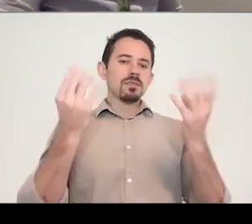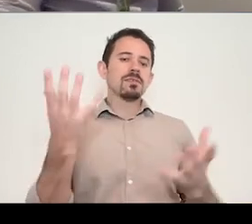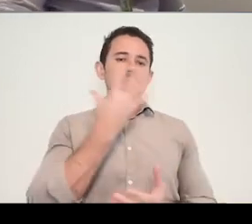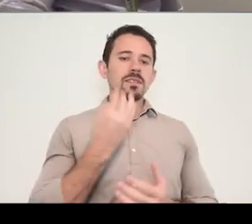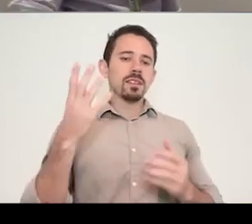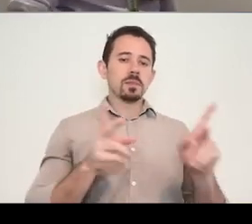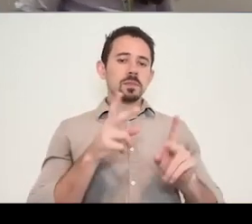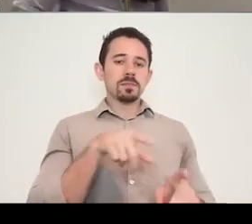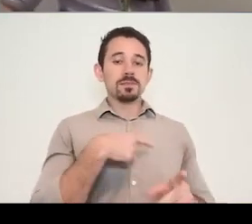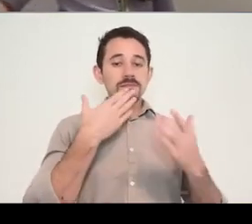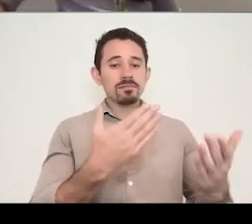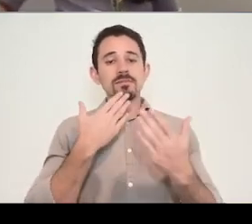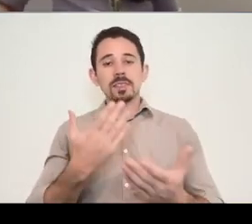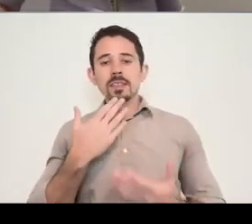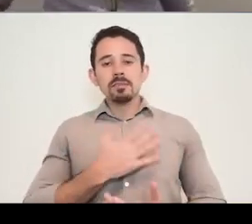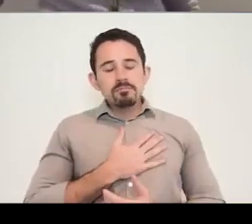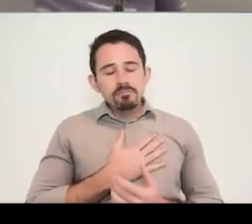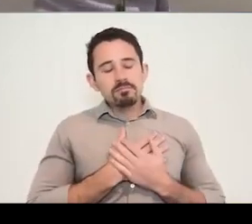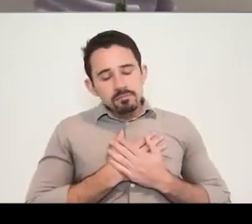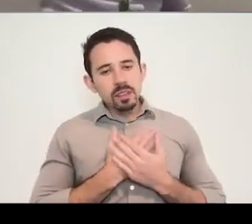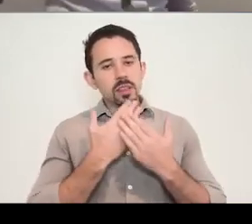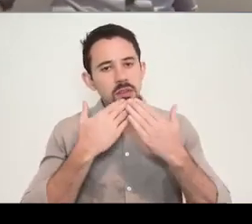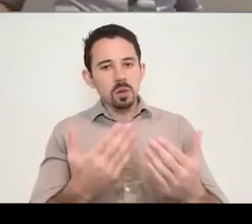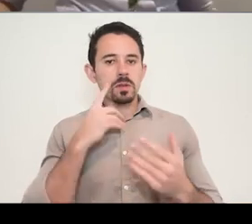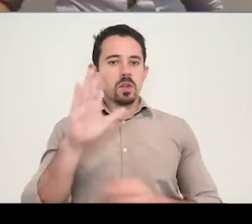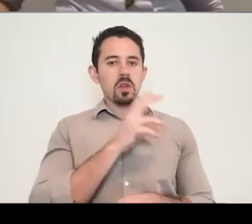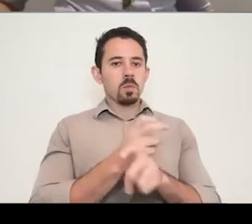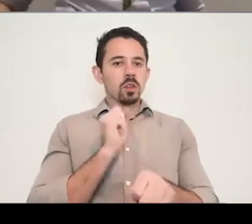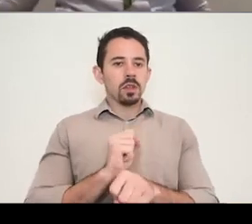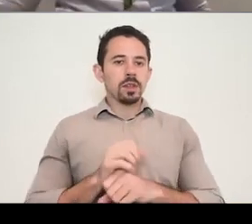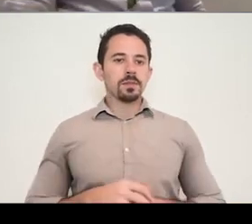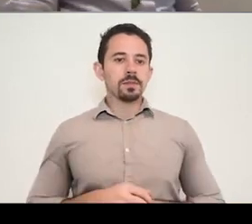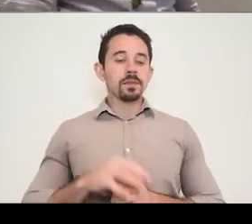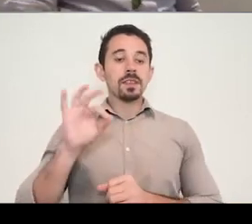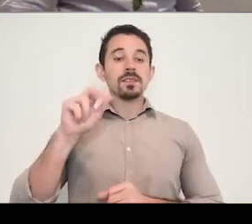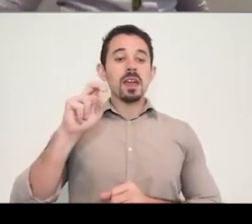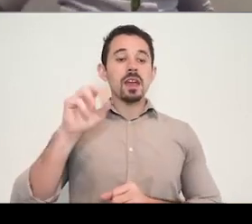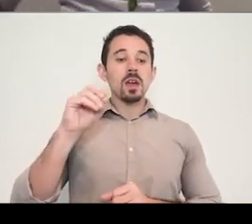to collaborate with many lovely people and I thank you all immensely for your hard work. Francois,